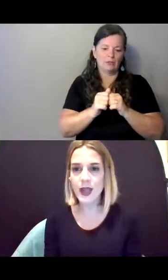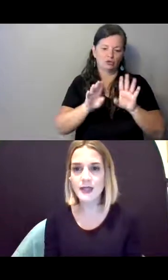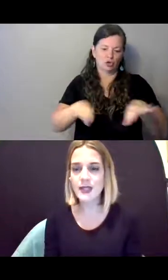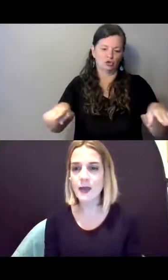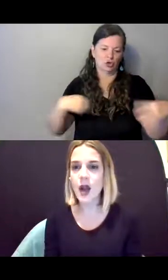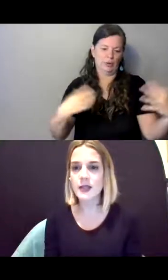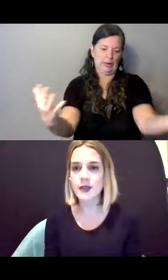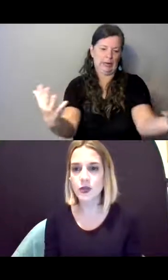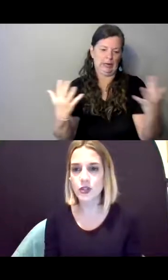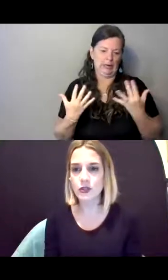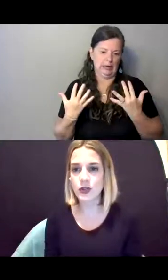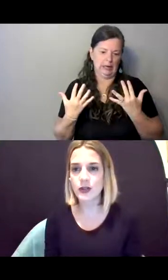It's the same concept with our children.